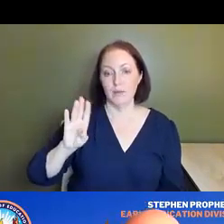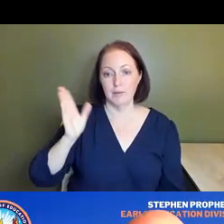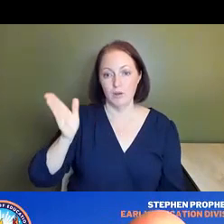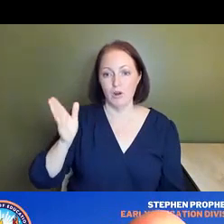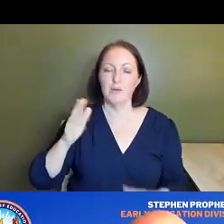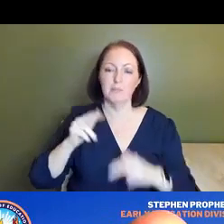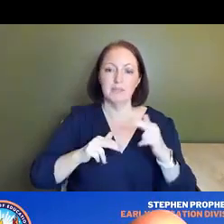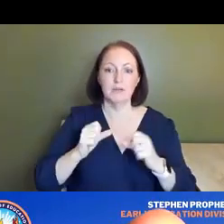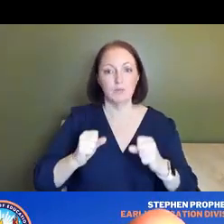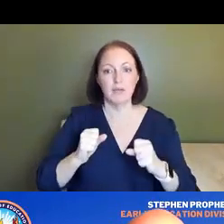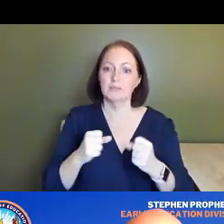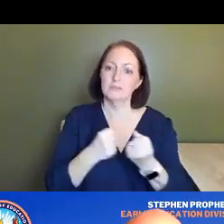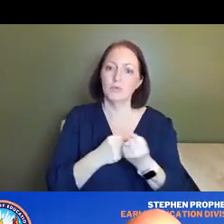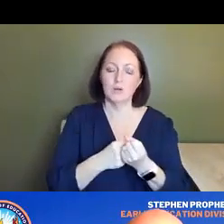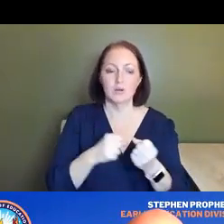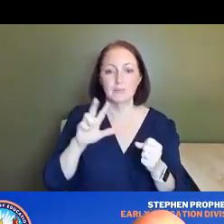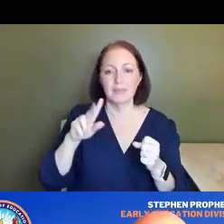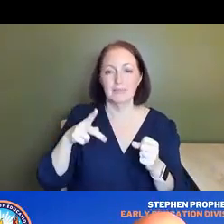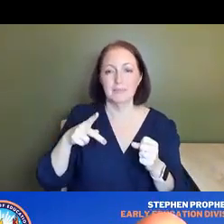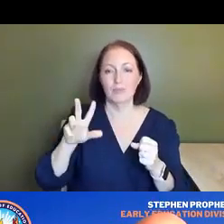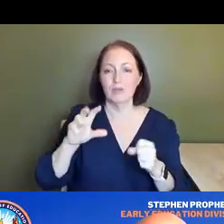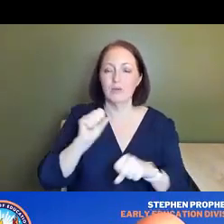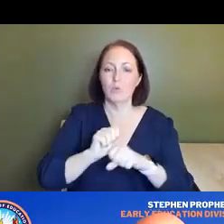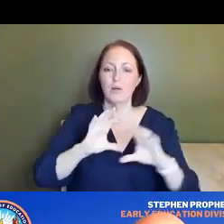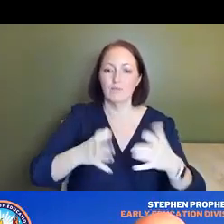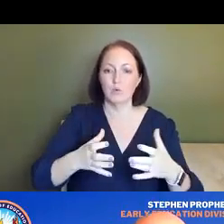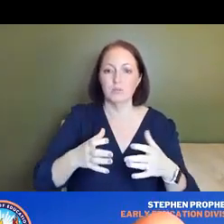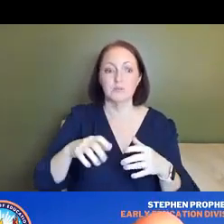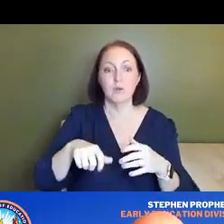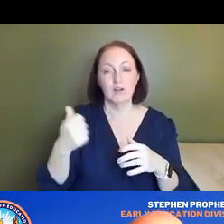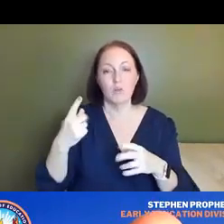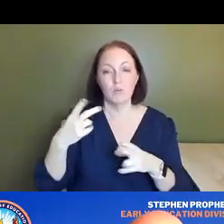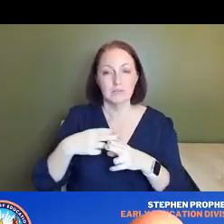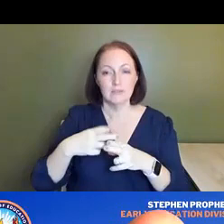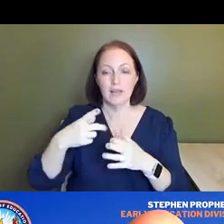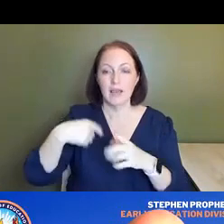Well Supported P-3 Workforce. There is a another one tentatively scheduled next month on Supporting